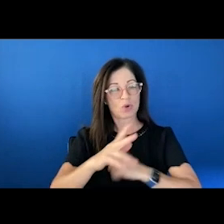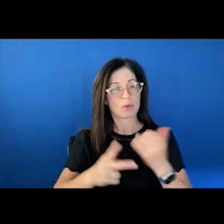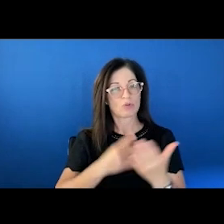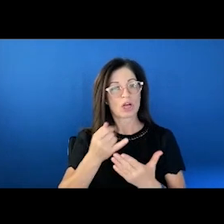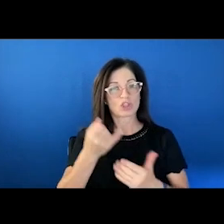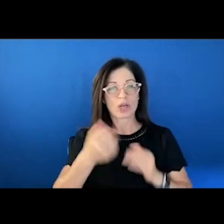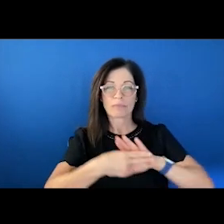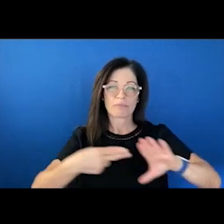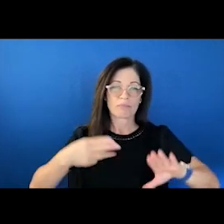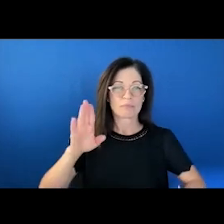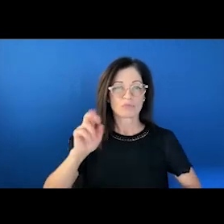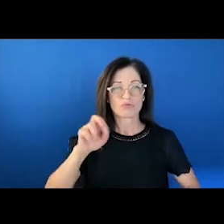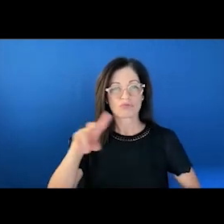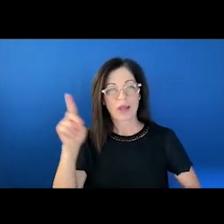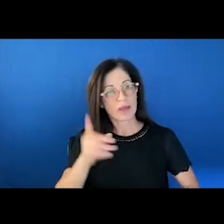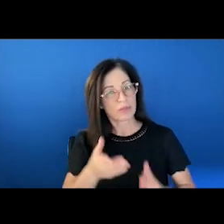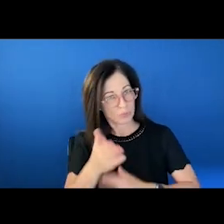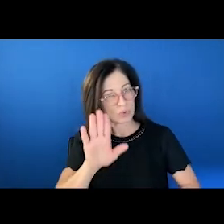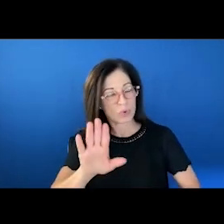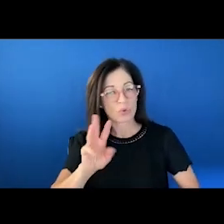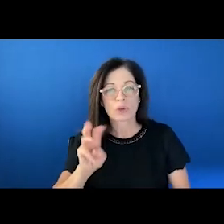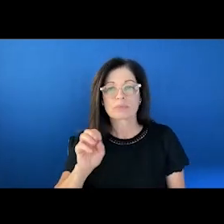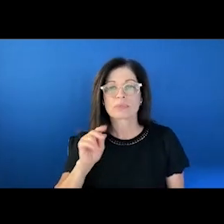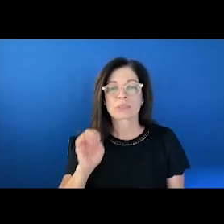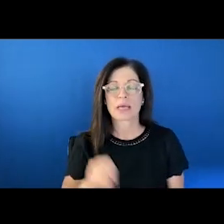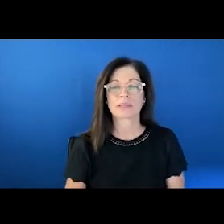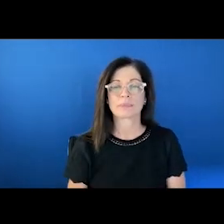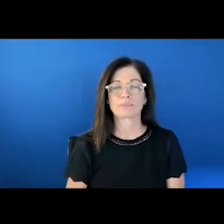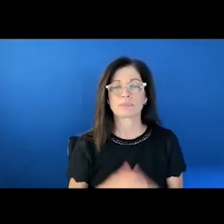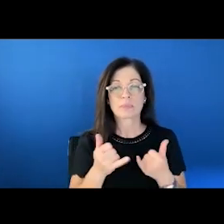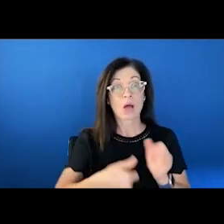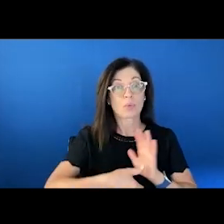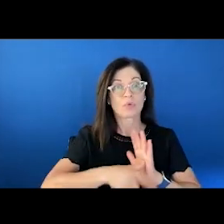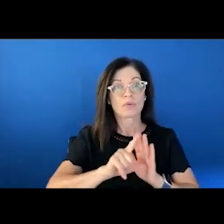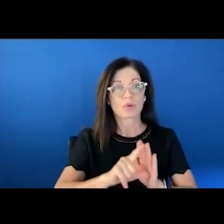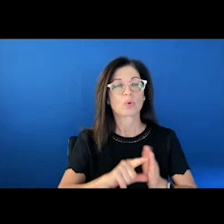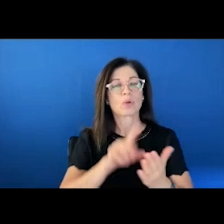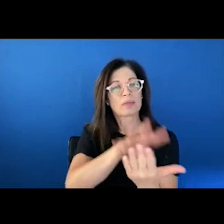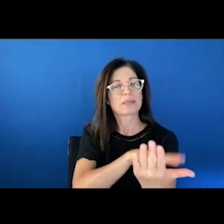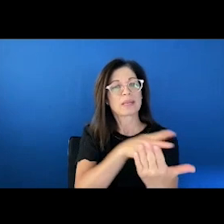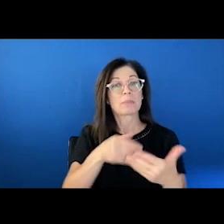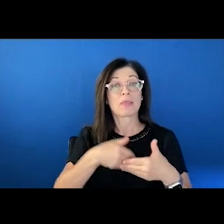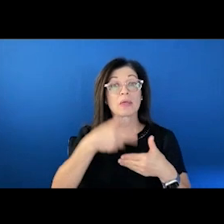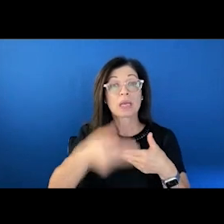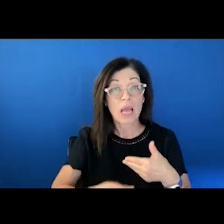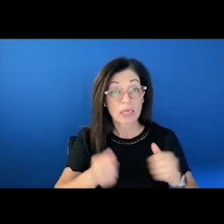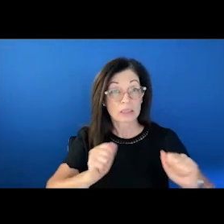Let’s review the table on the next slide to review a couple considerations for each category.